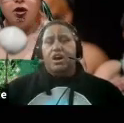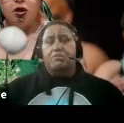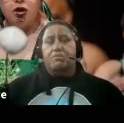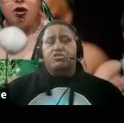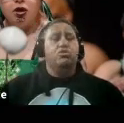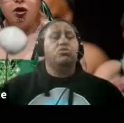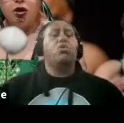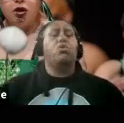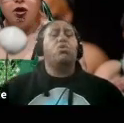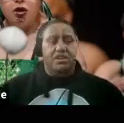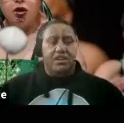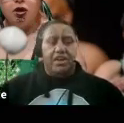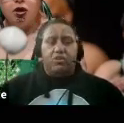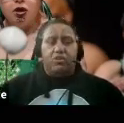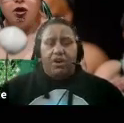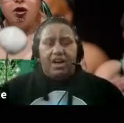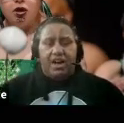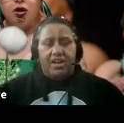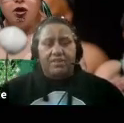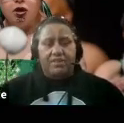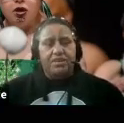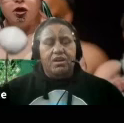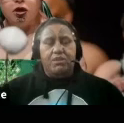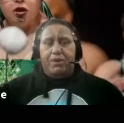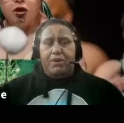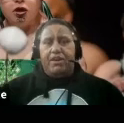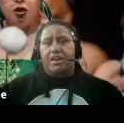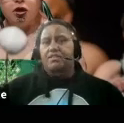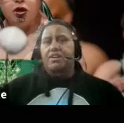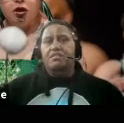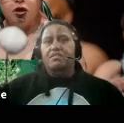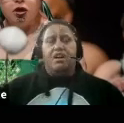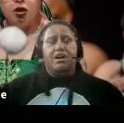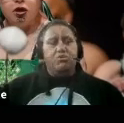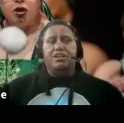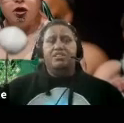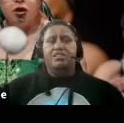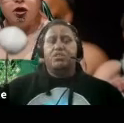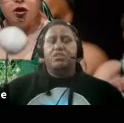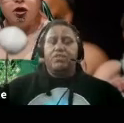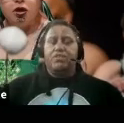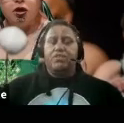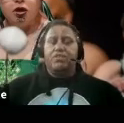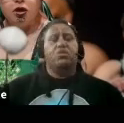o te manatu ko Whaikaha. Me pēhea te whakamua ki te whakakikokiko